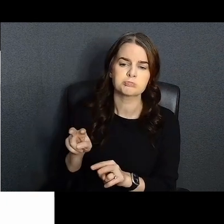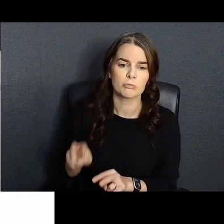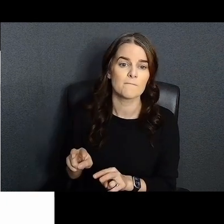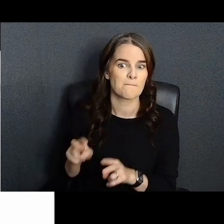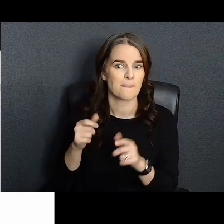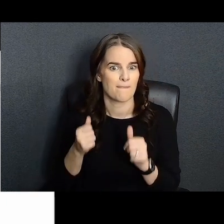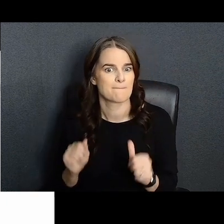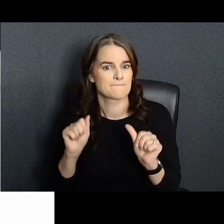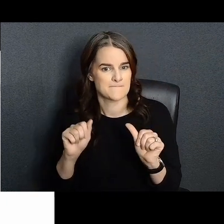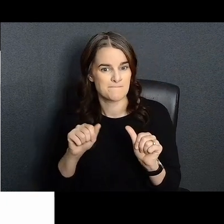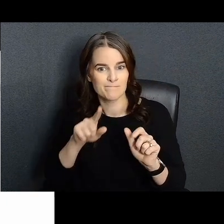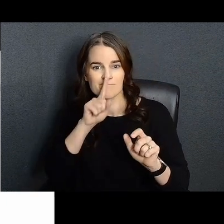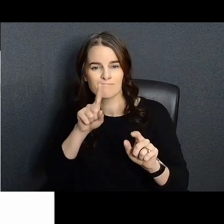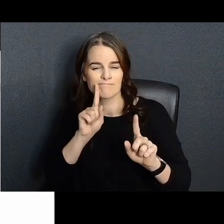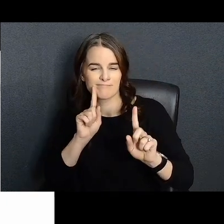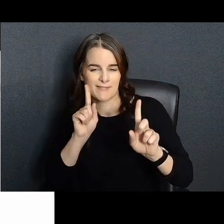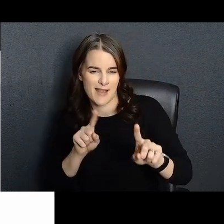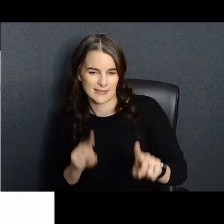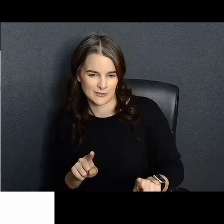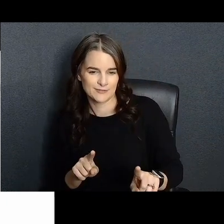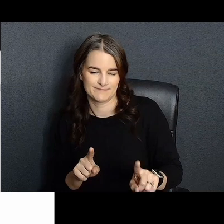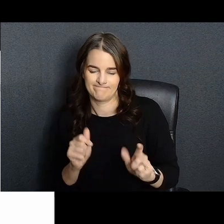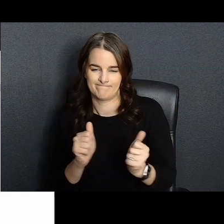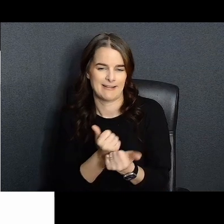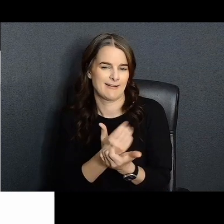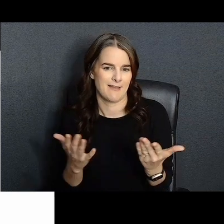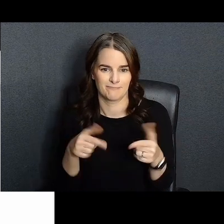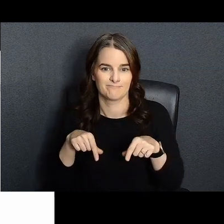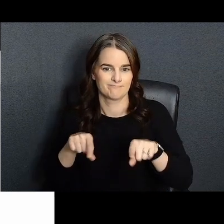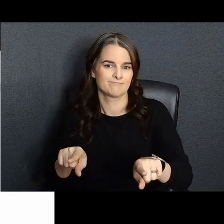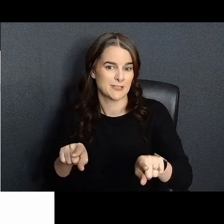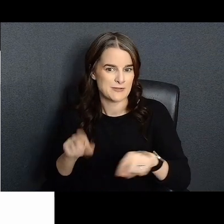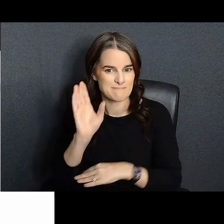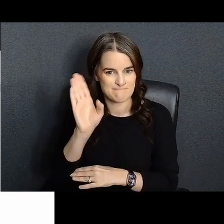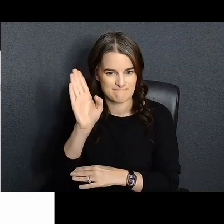try to make sure we answer any of those throughout the presentation.